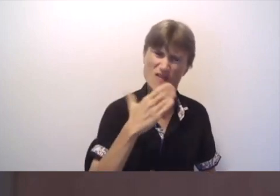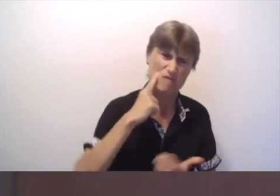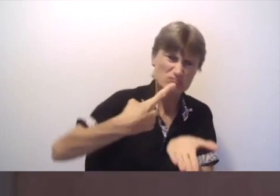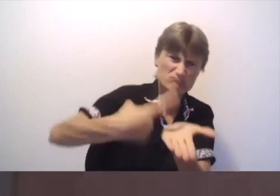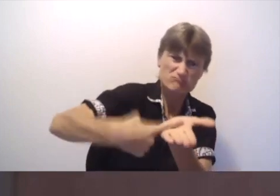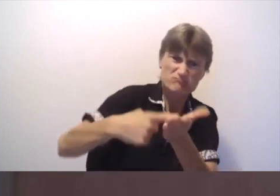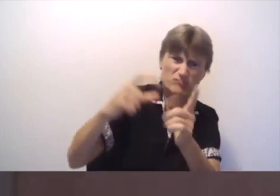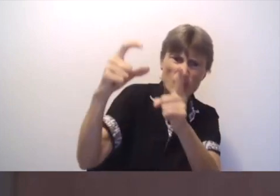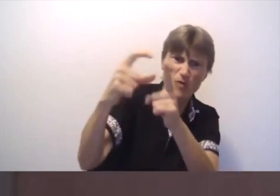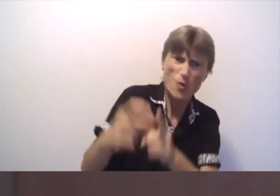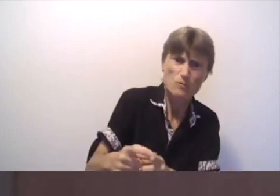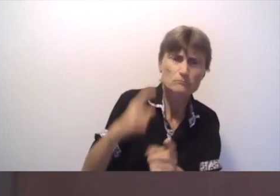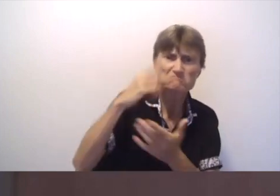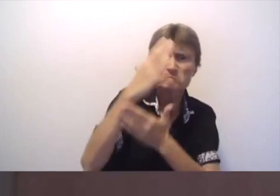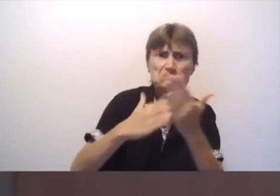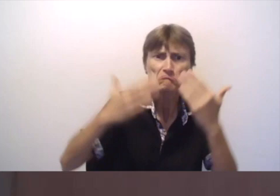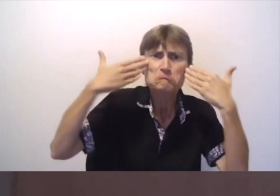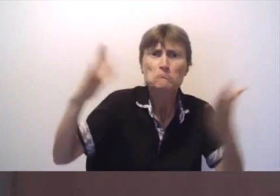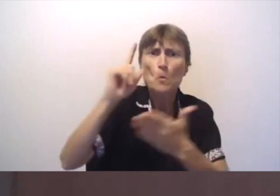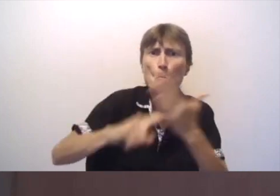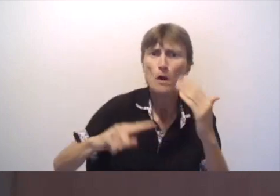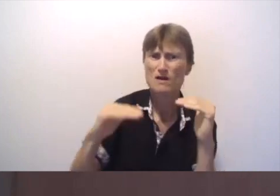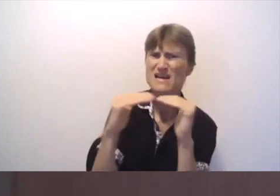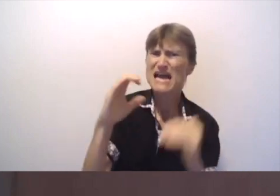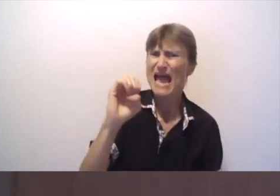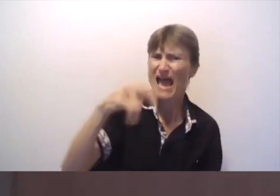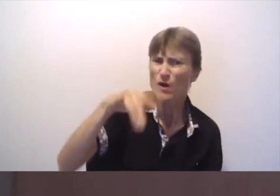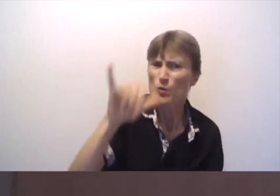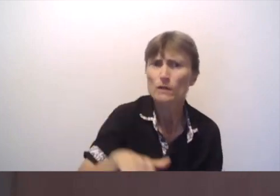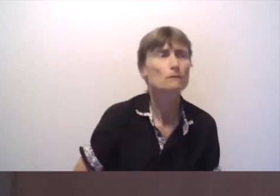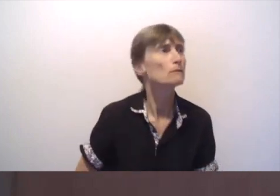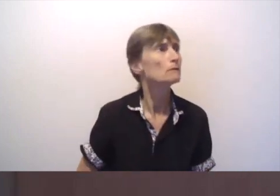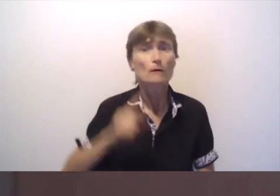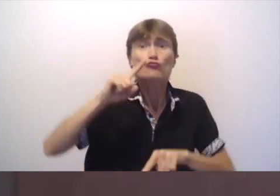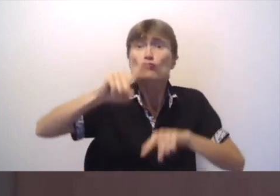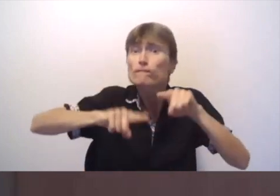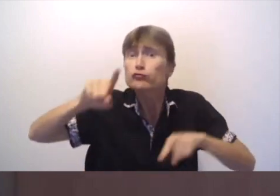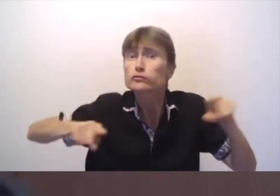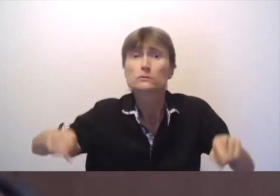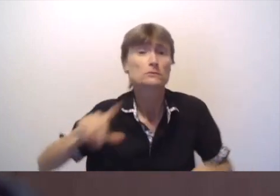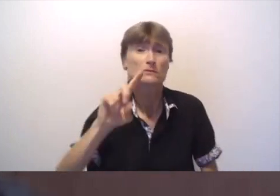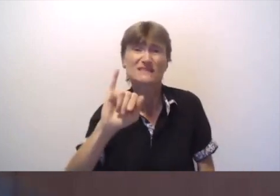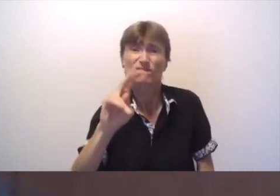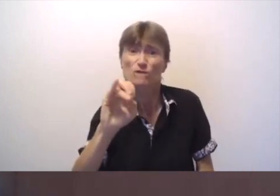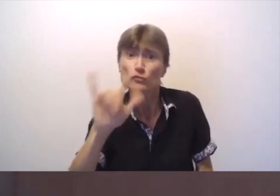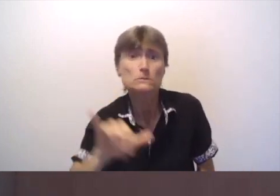what is pluralism what is equity what is diversity and inclusion what all these different things let's get it right you know